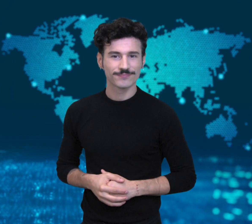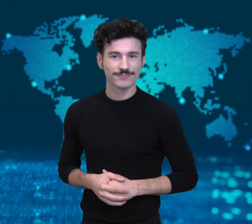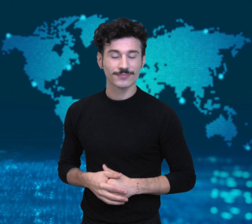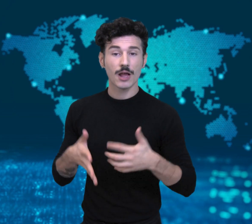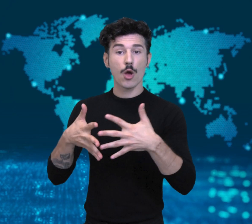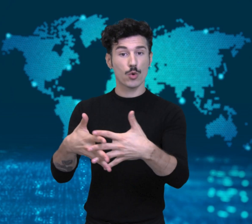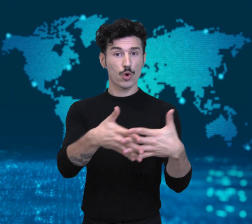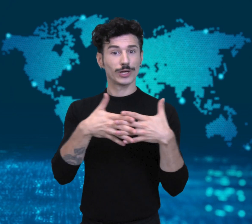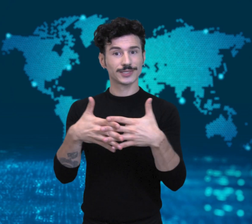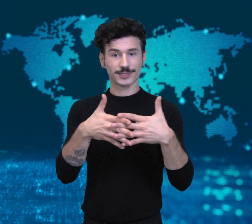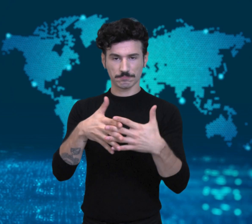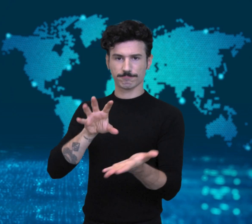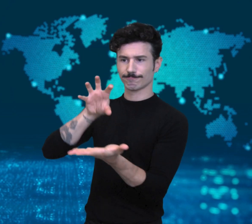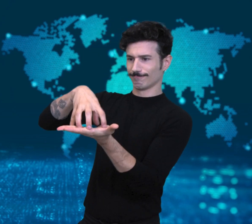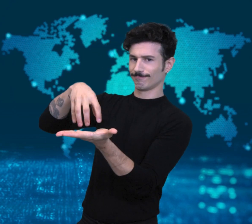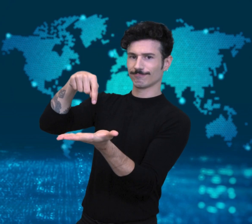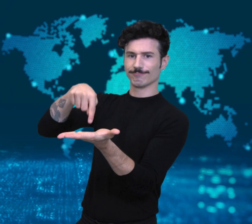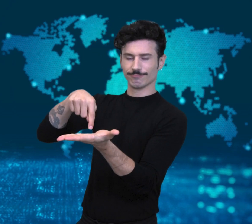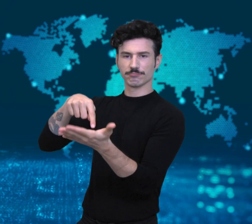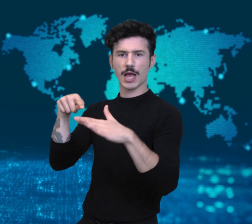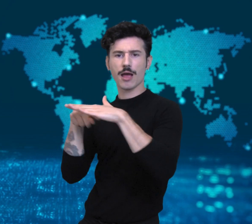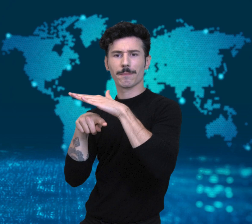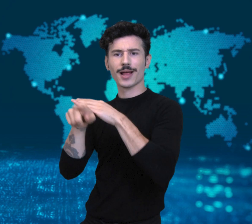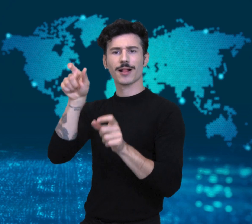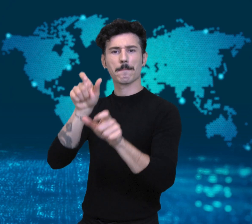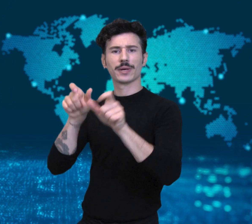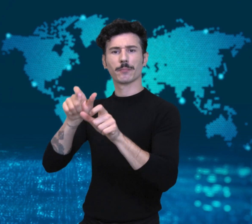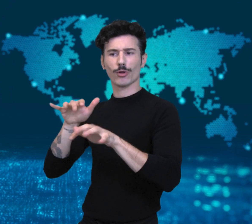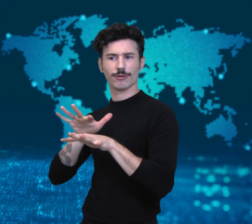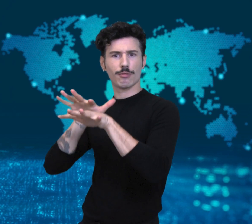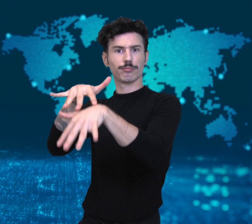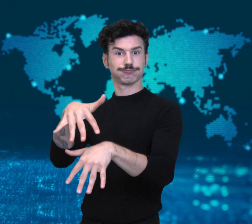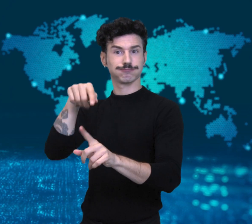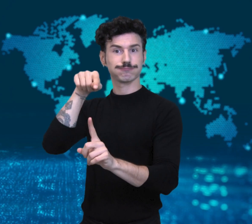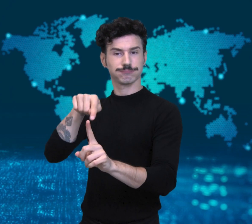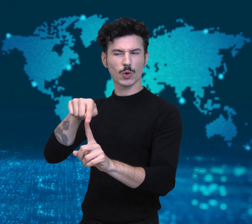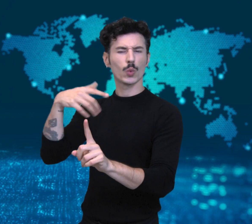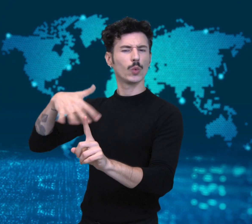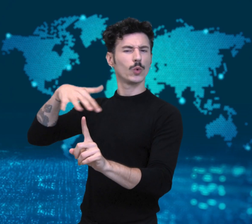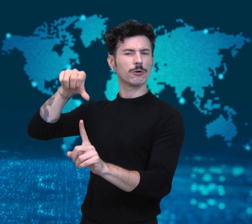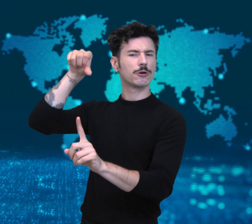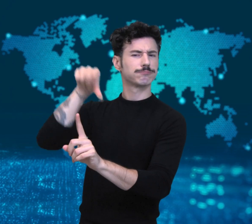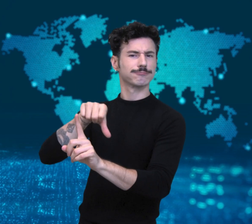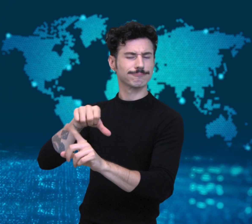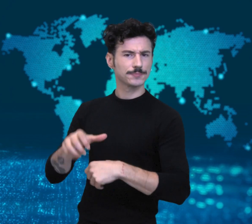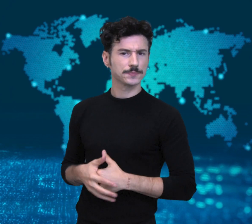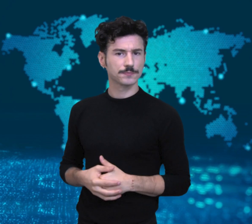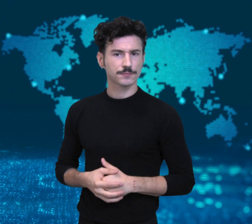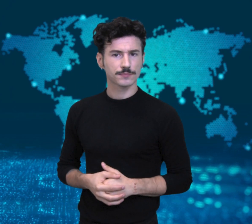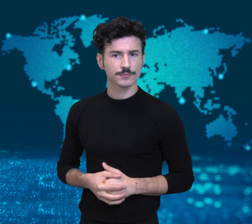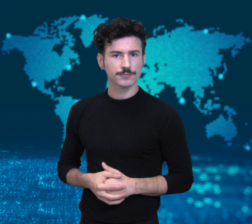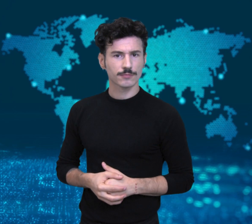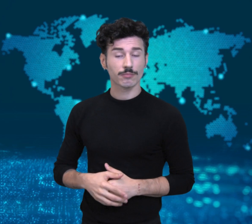Horrid conditions at migrant center.